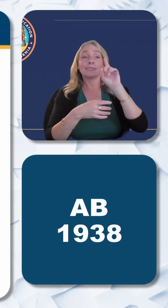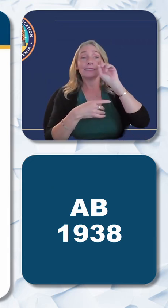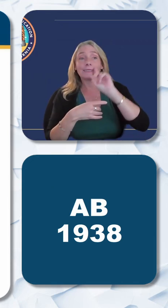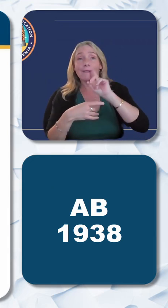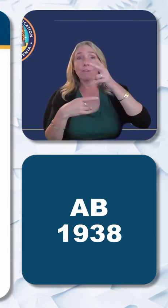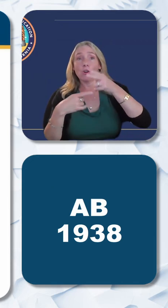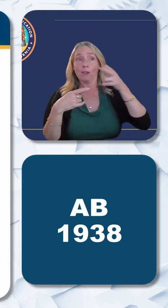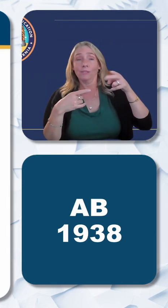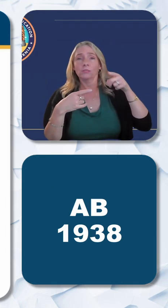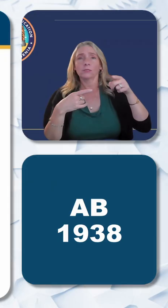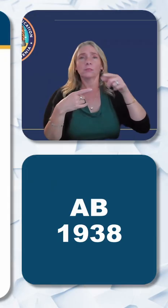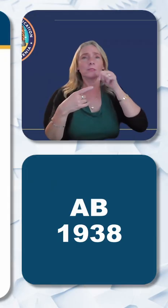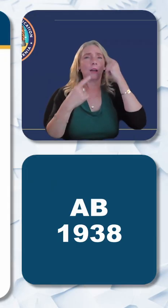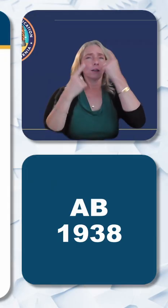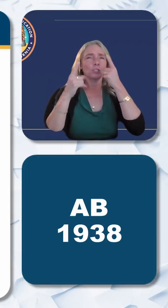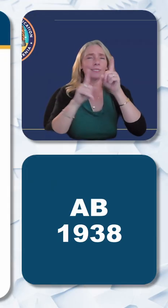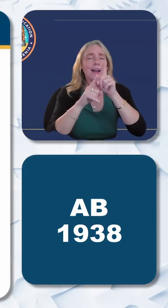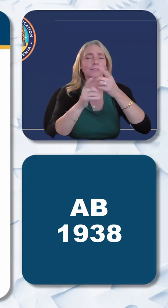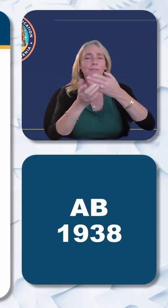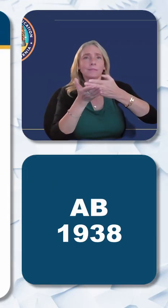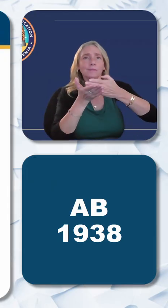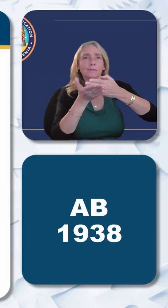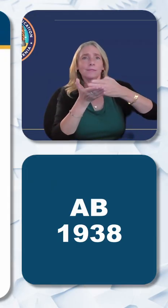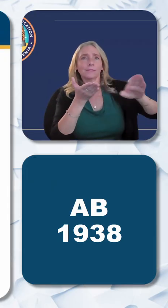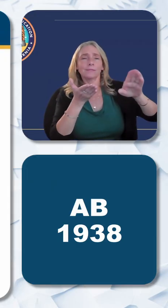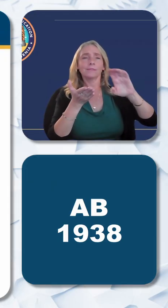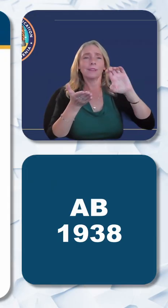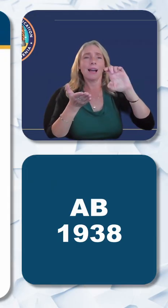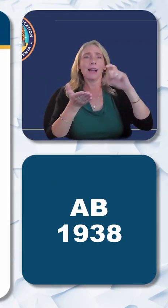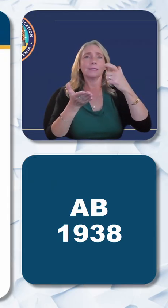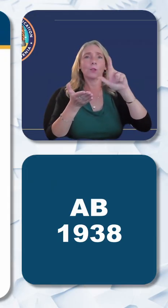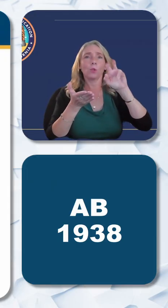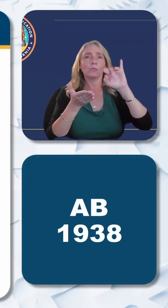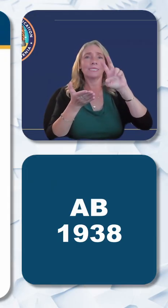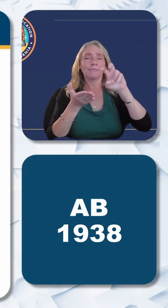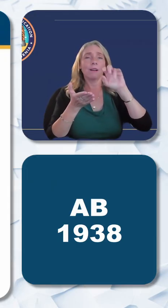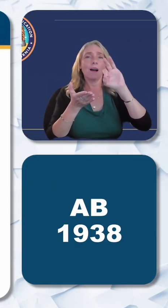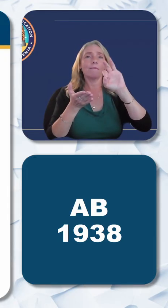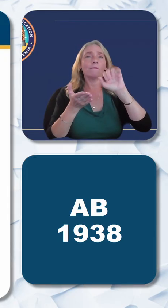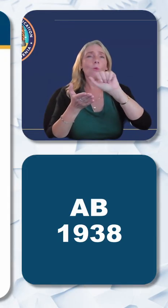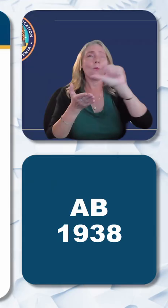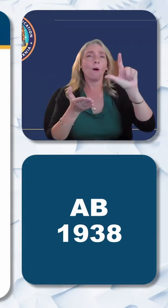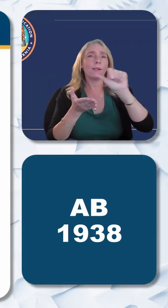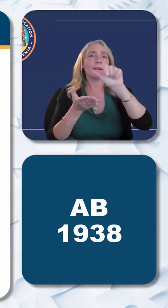I really want to create great emphasis on deaf and hard of hearing, and